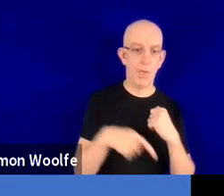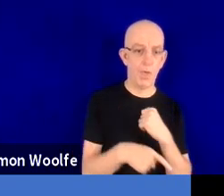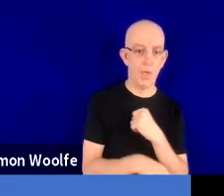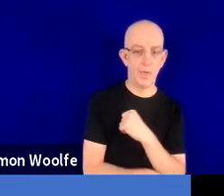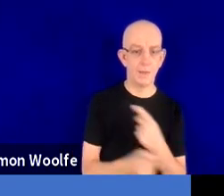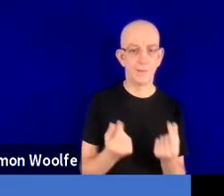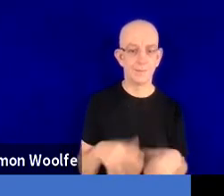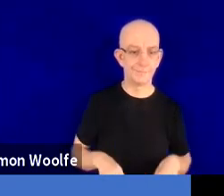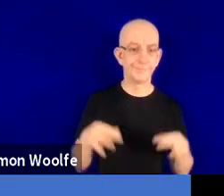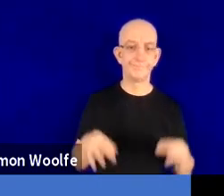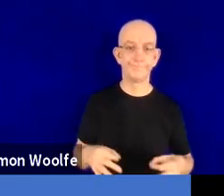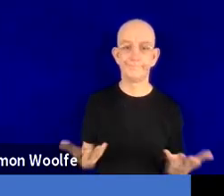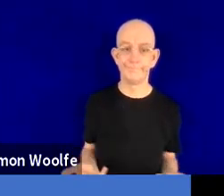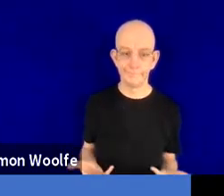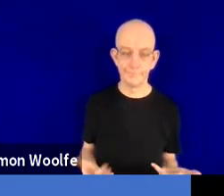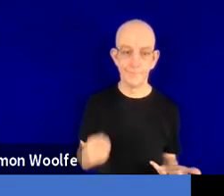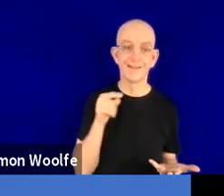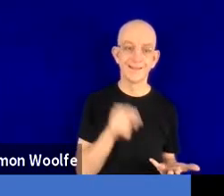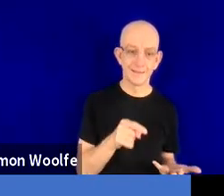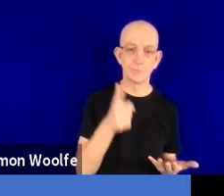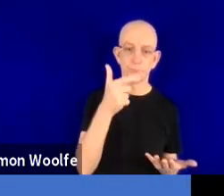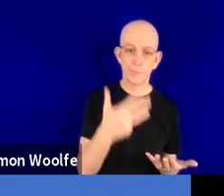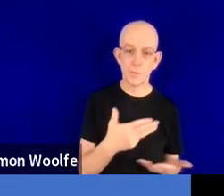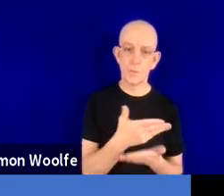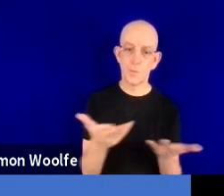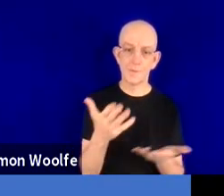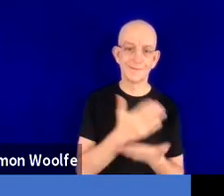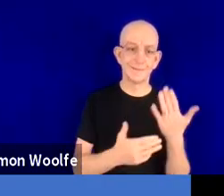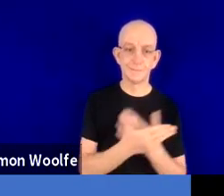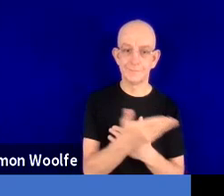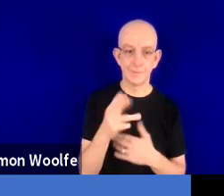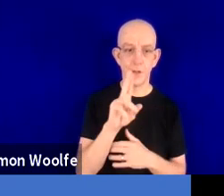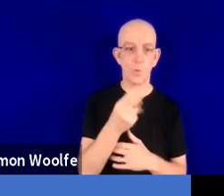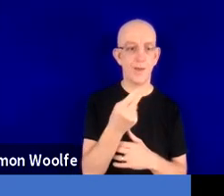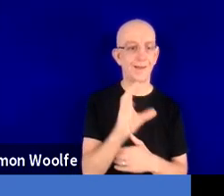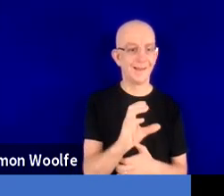in universal health coverage package, like it's the case in the Philippines or in Maldives